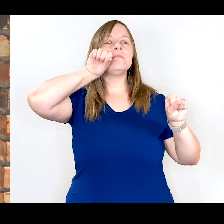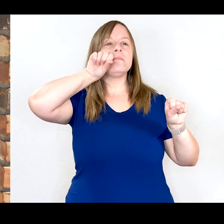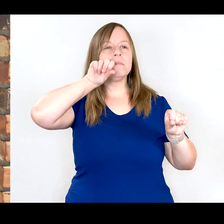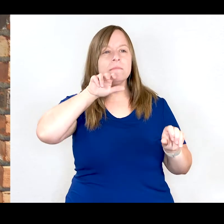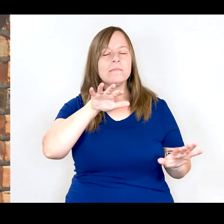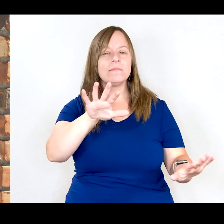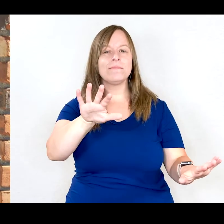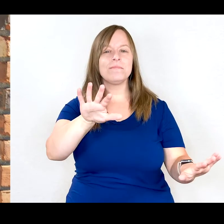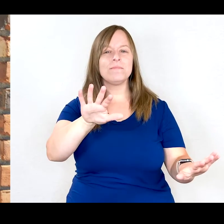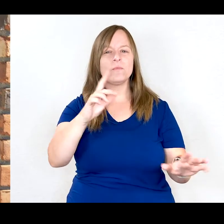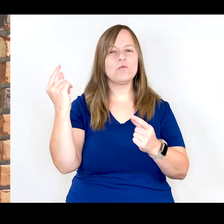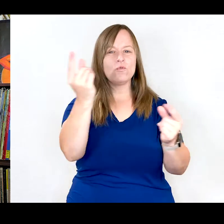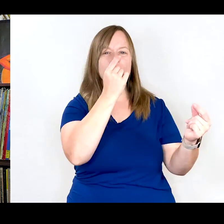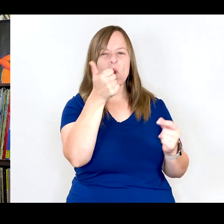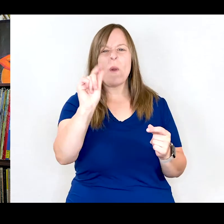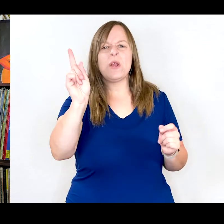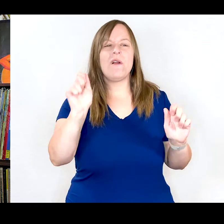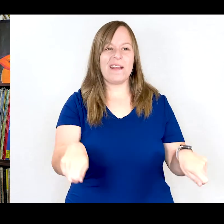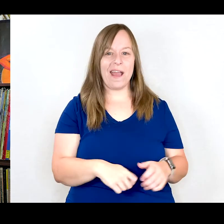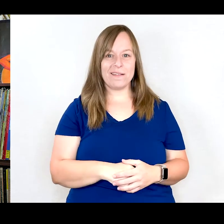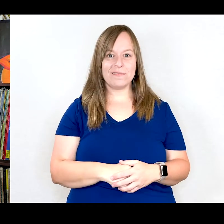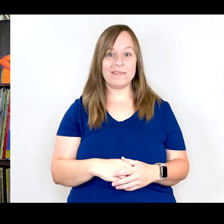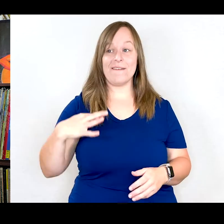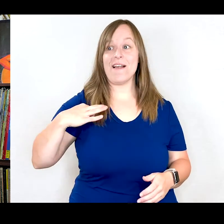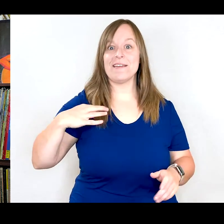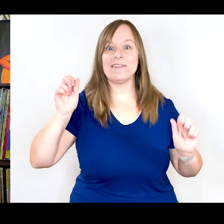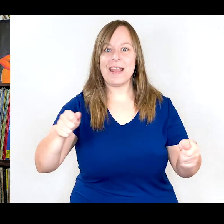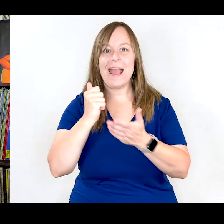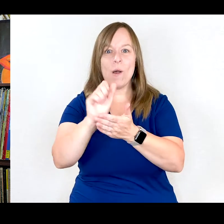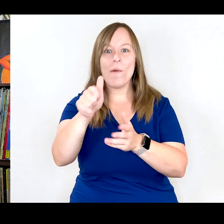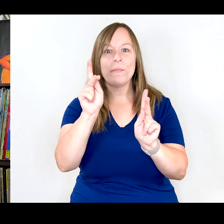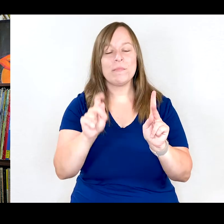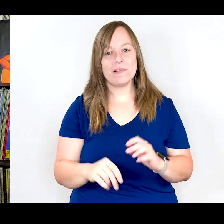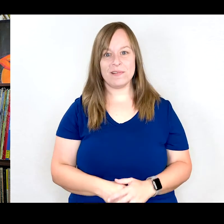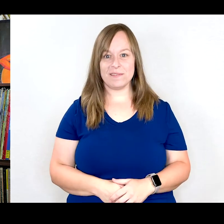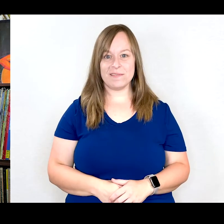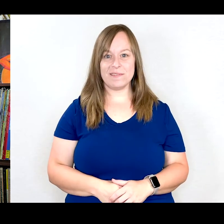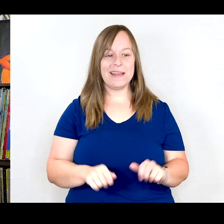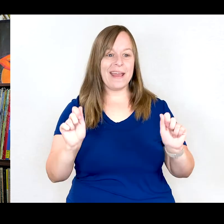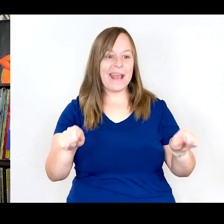To be able to do anything, to be able to go anywhere, to be able to volunteer to help people,